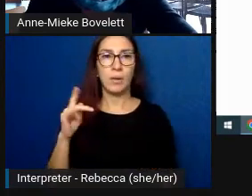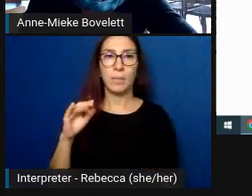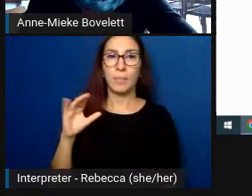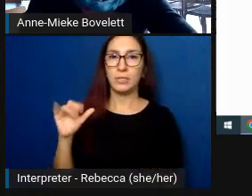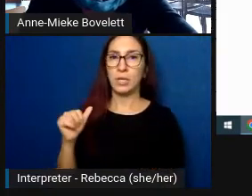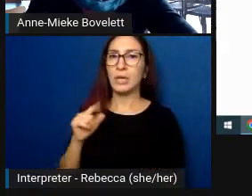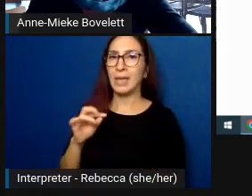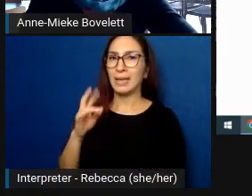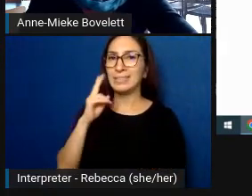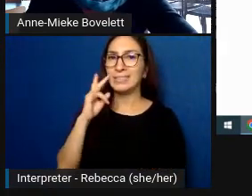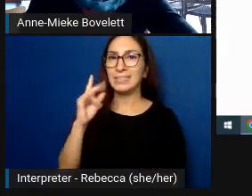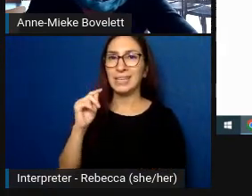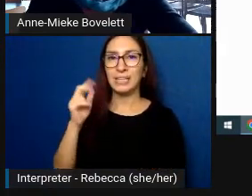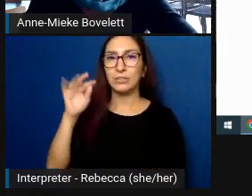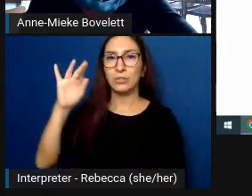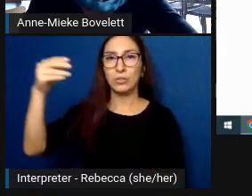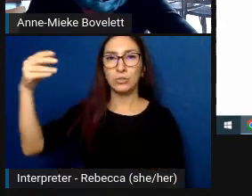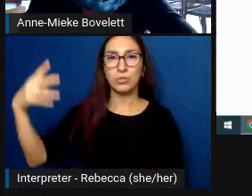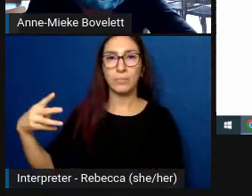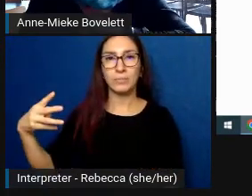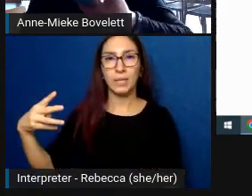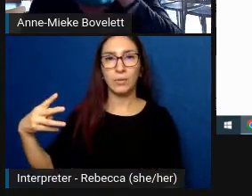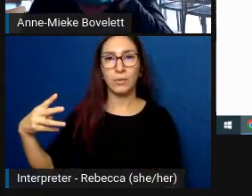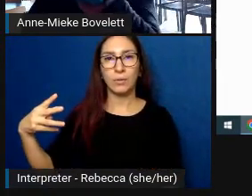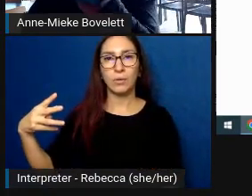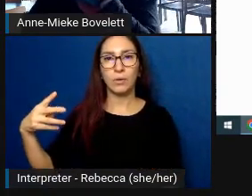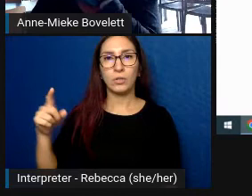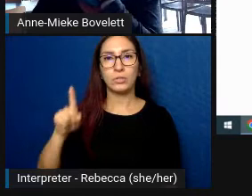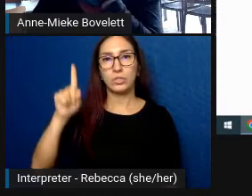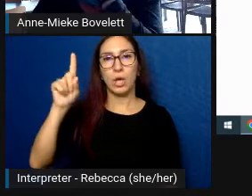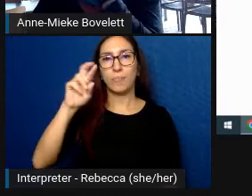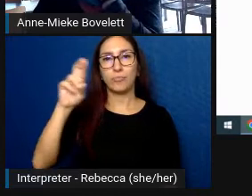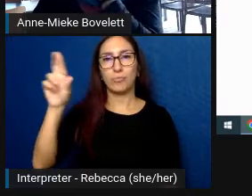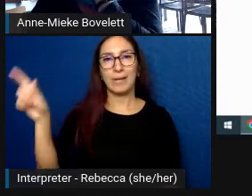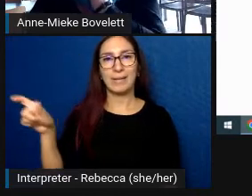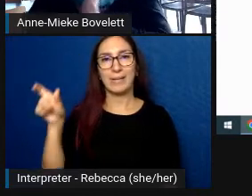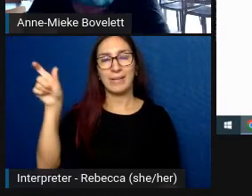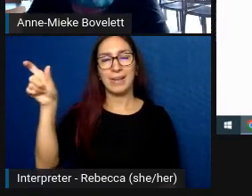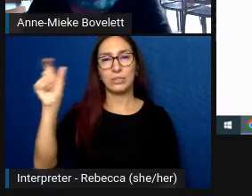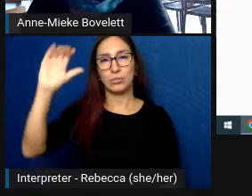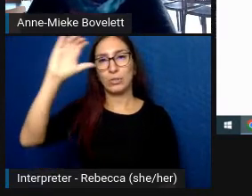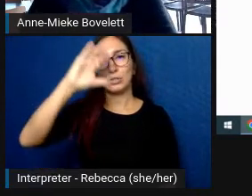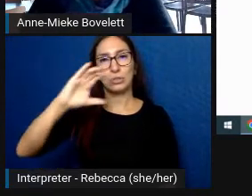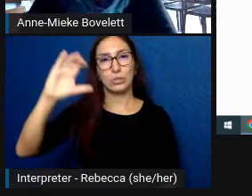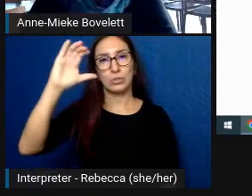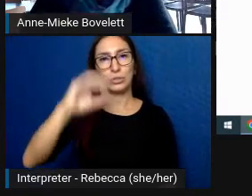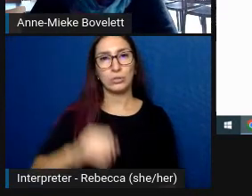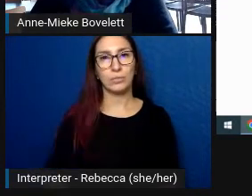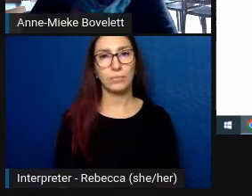It's the drop-down on the top right next door to the search. [screen reader]